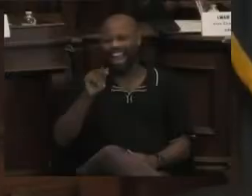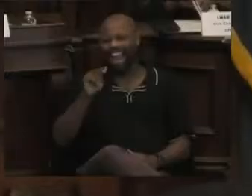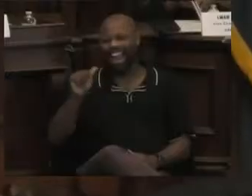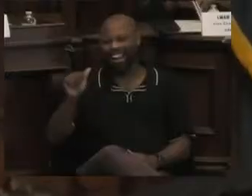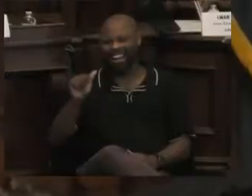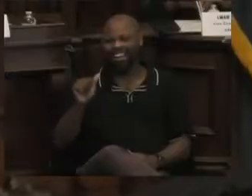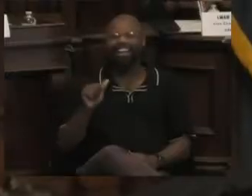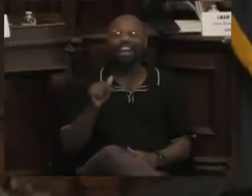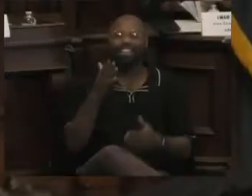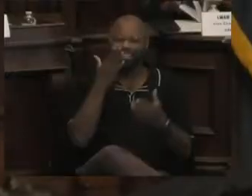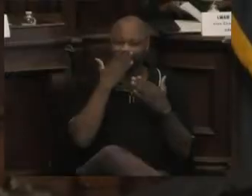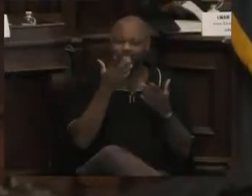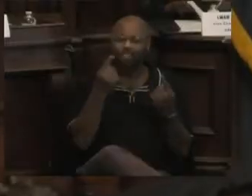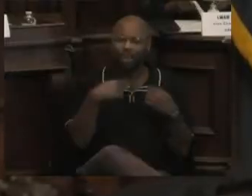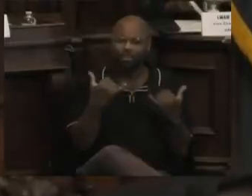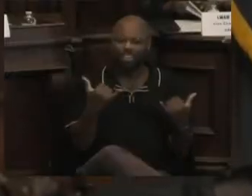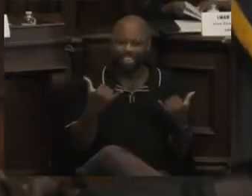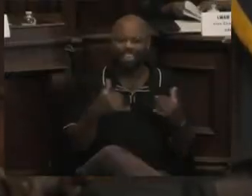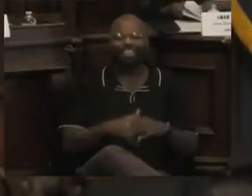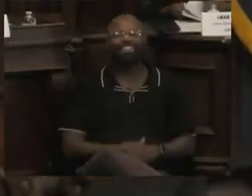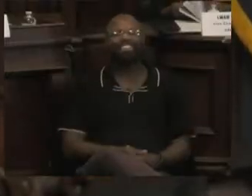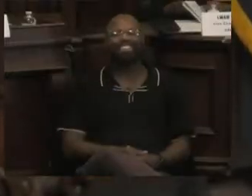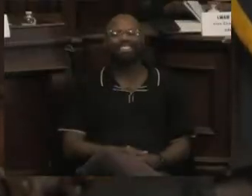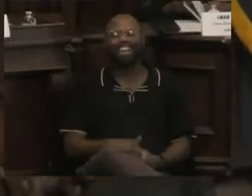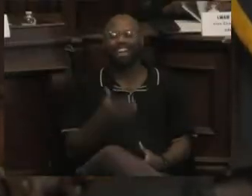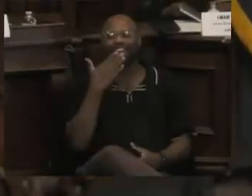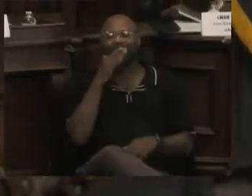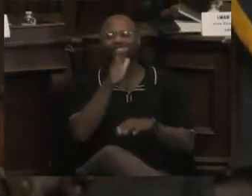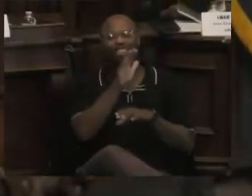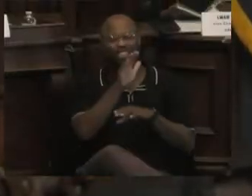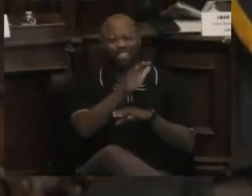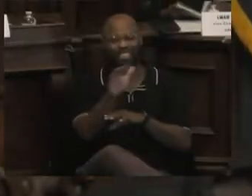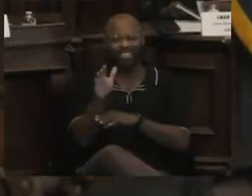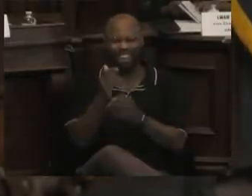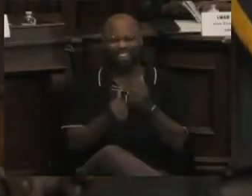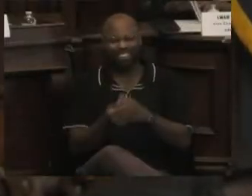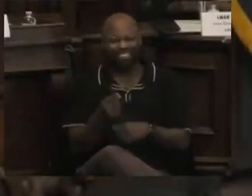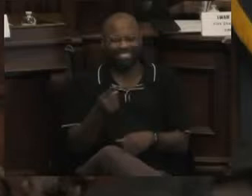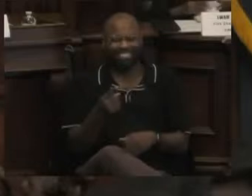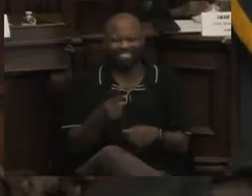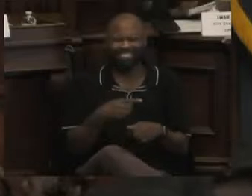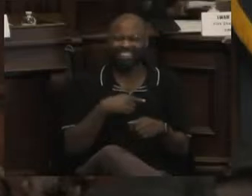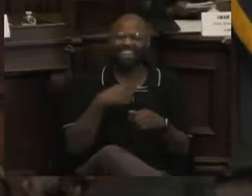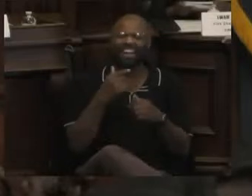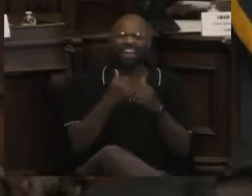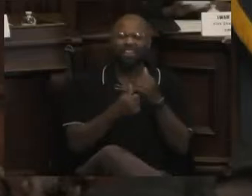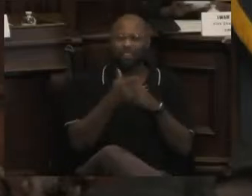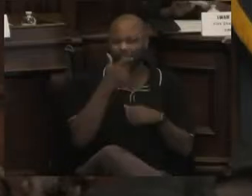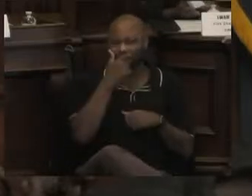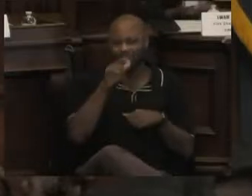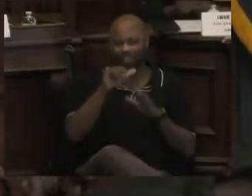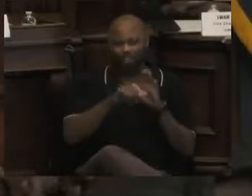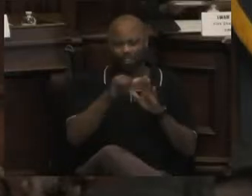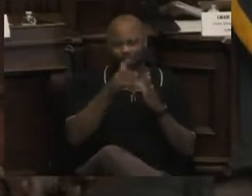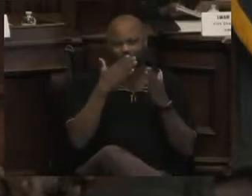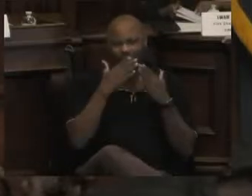American Sign Language interpreters today. Wayne and Anna, thank you for being here